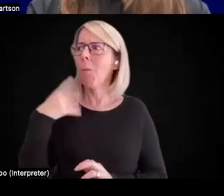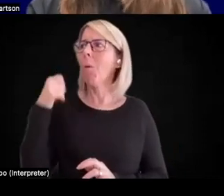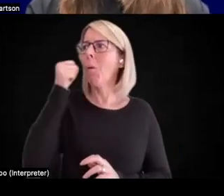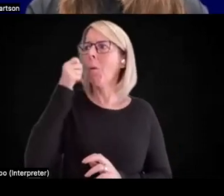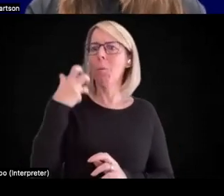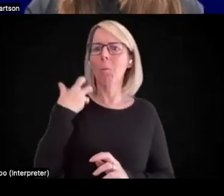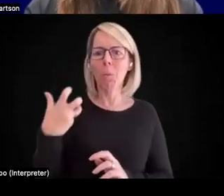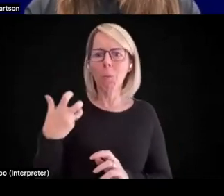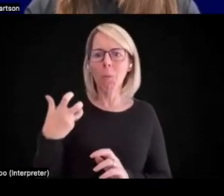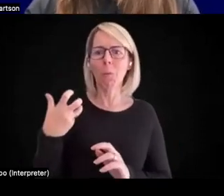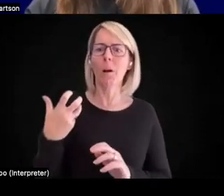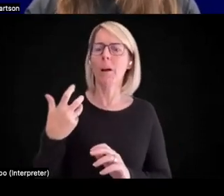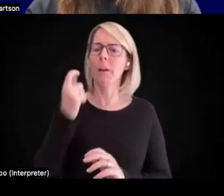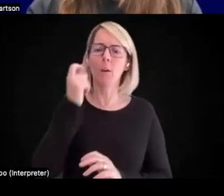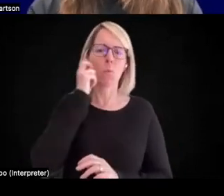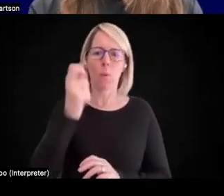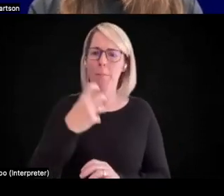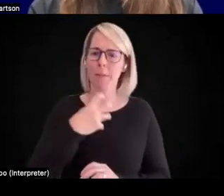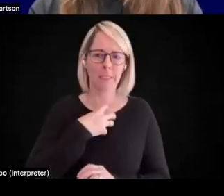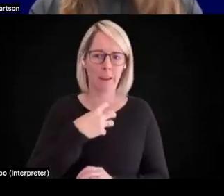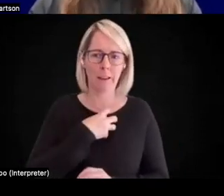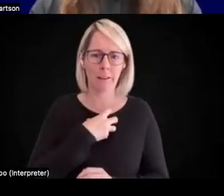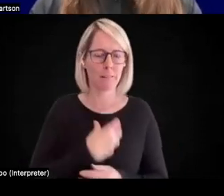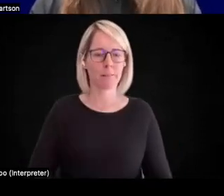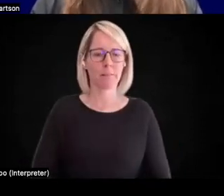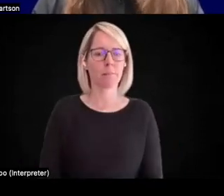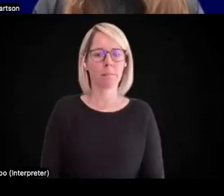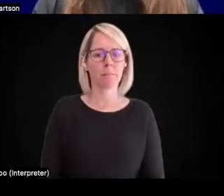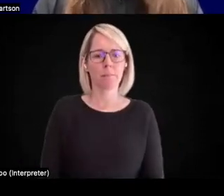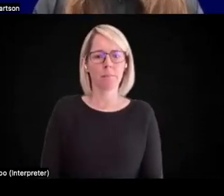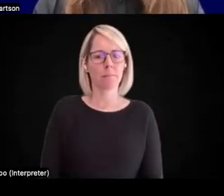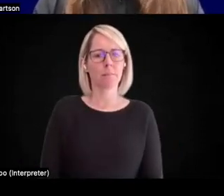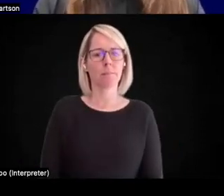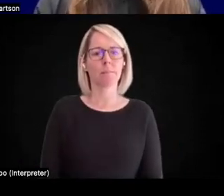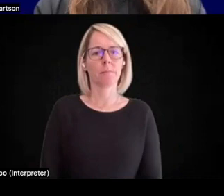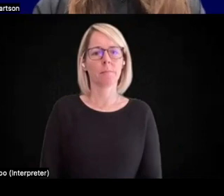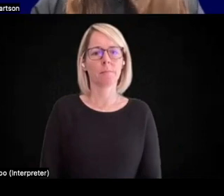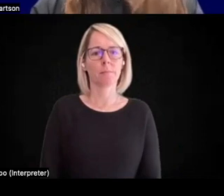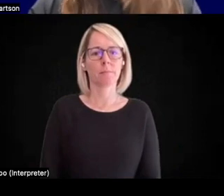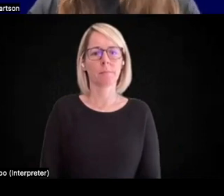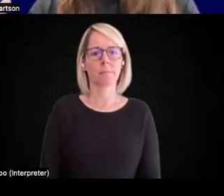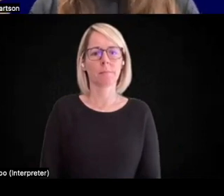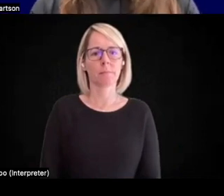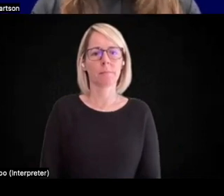So let's have a watch. It doesn't look like a sighted and hearing interaction, so think